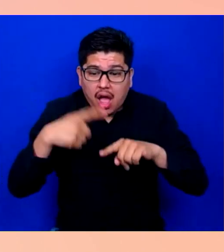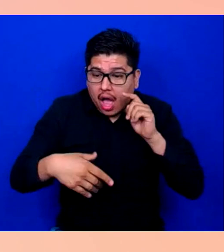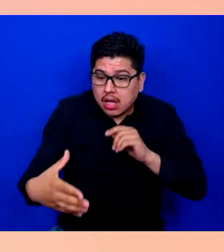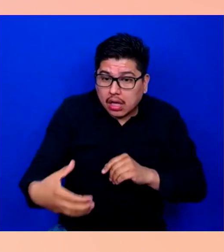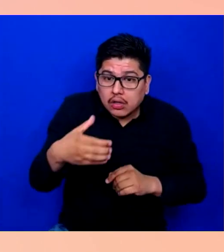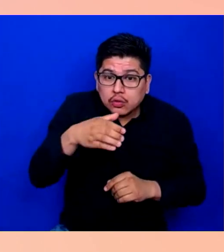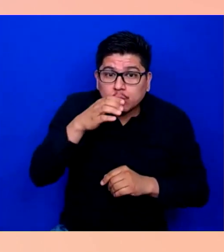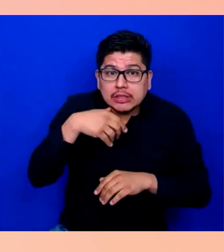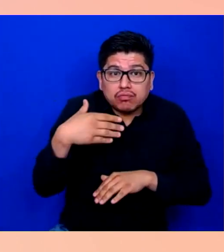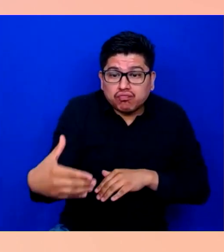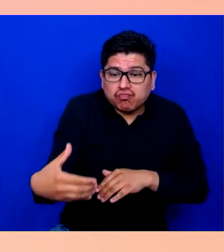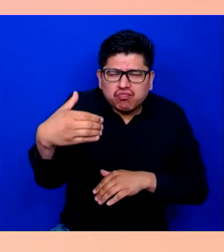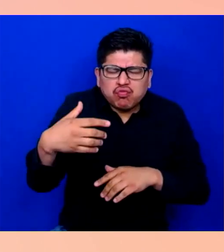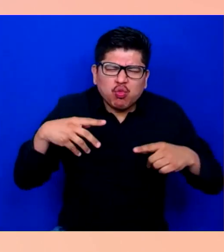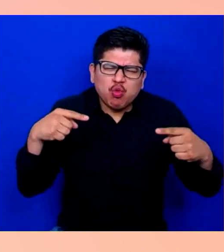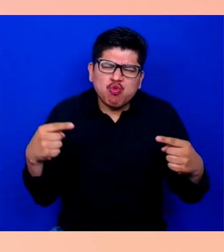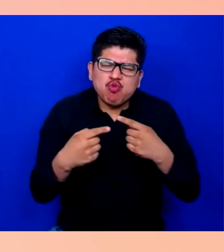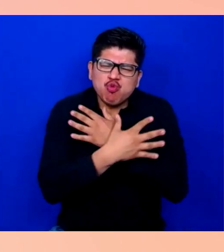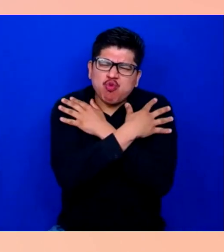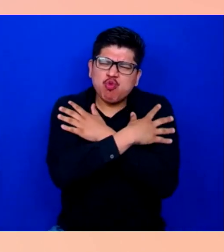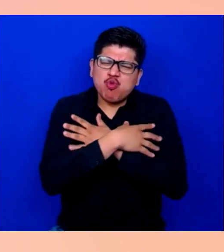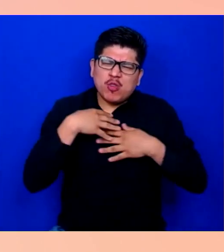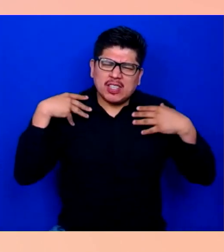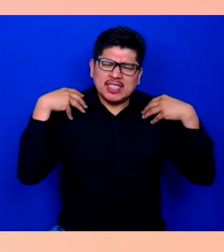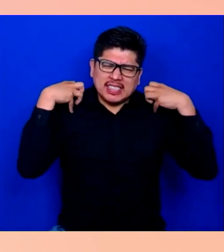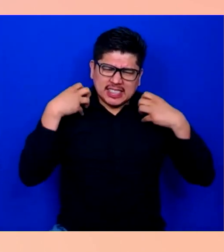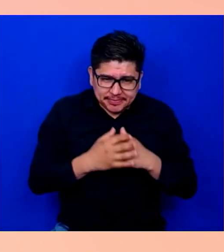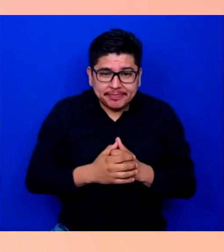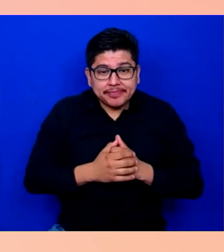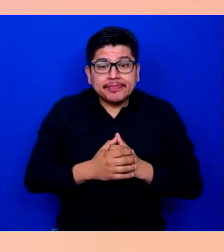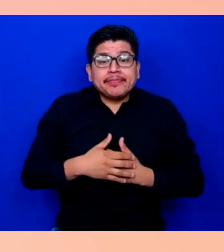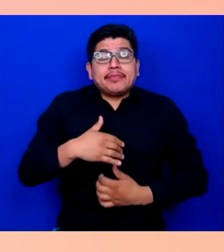Every doctor I saw agreed that the root of the problem was